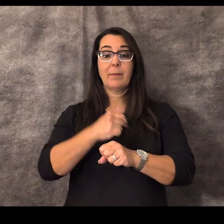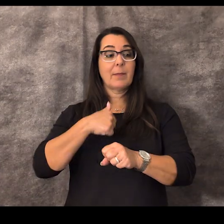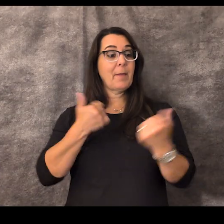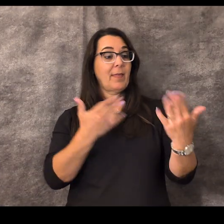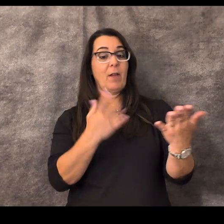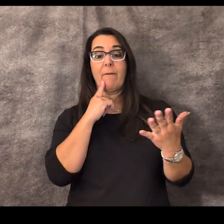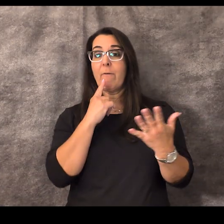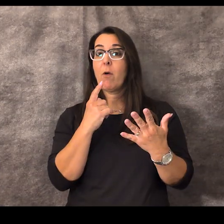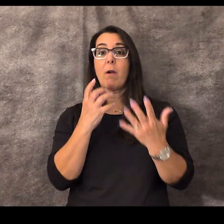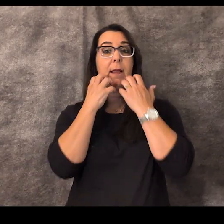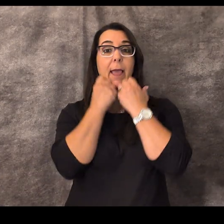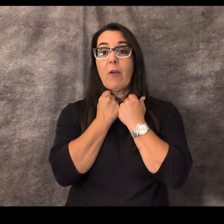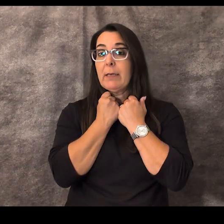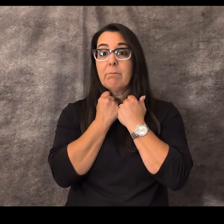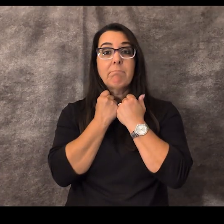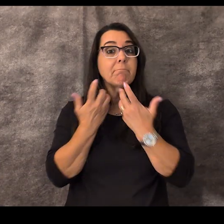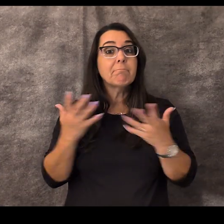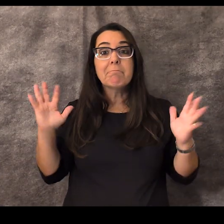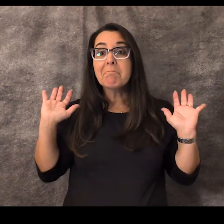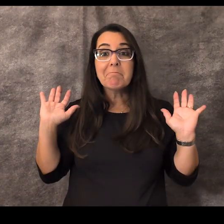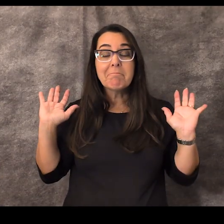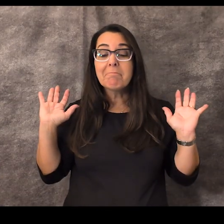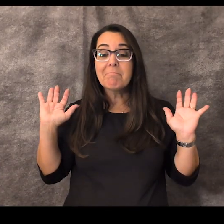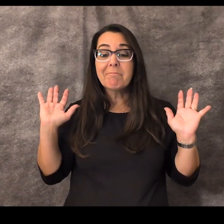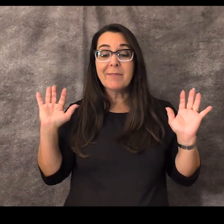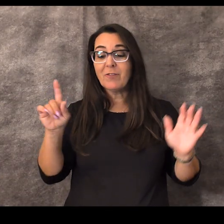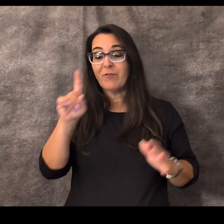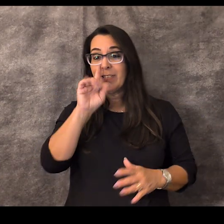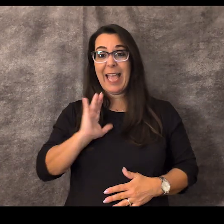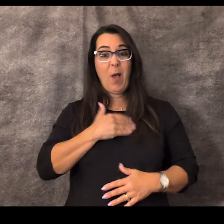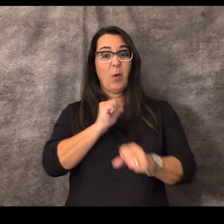Like that is the core of our purpose,